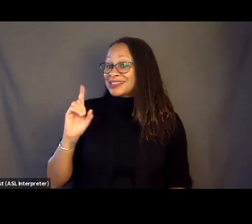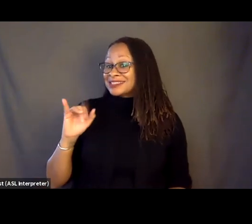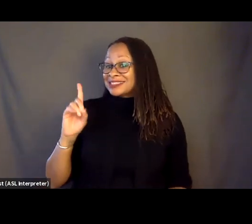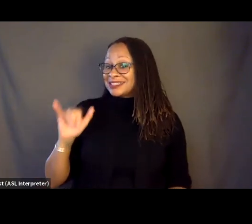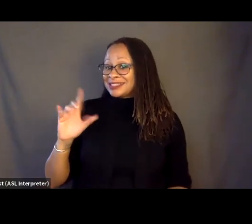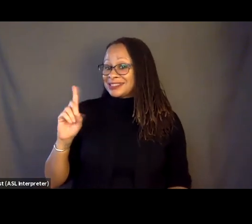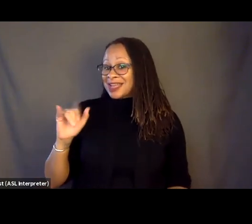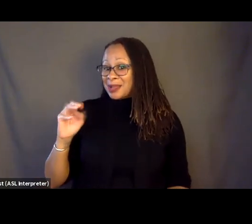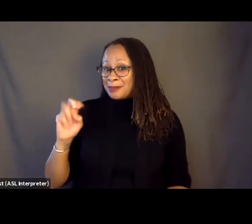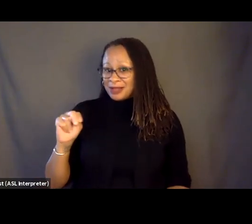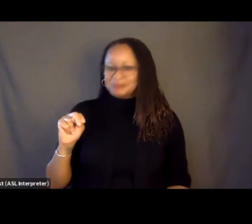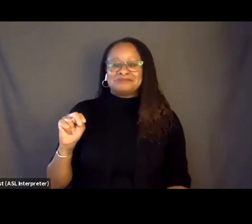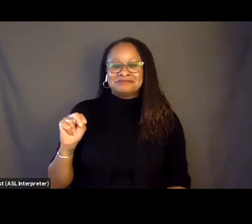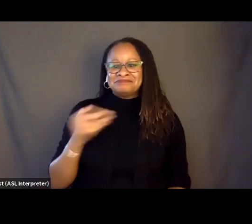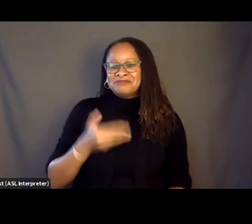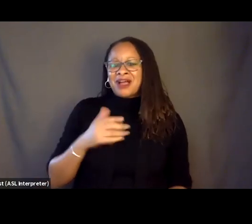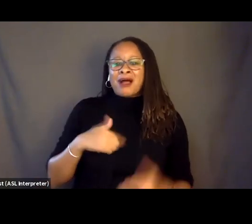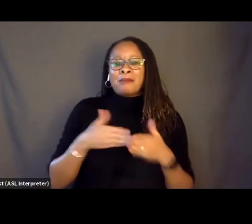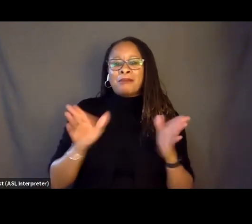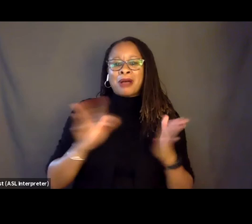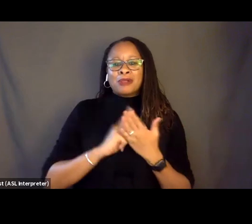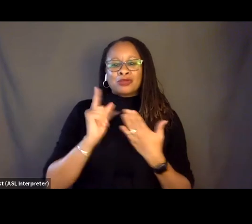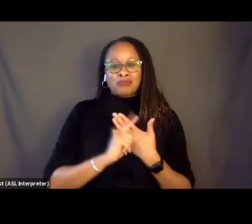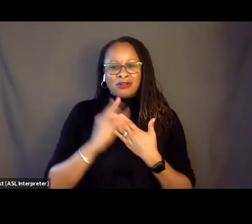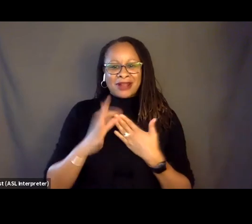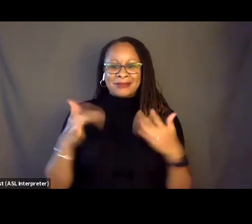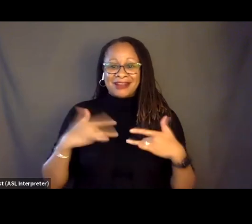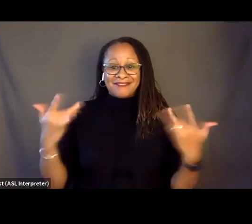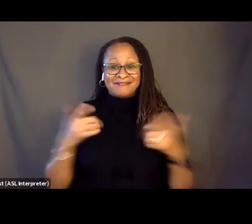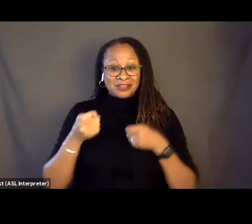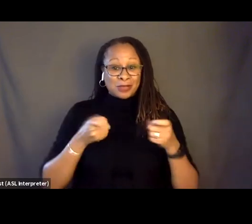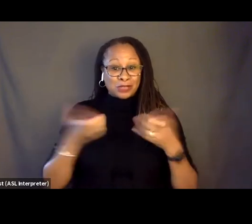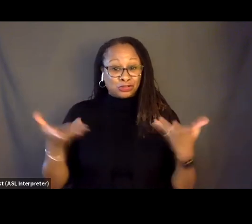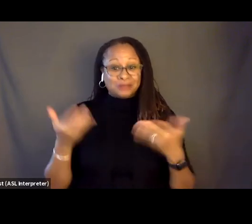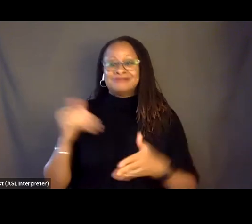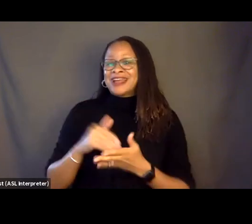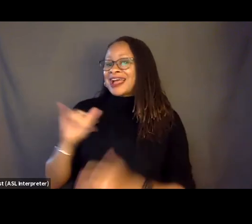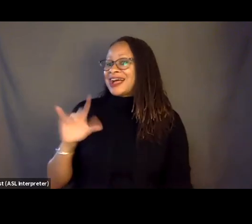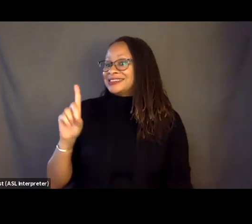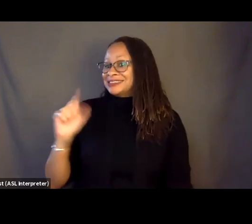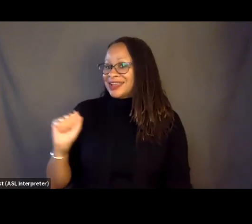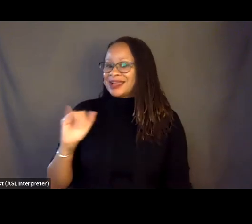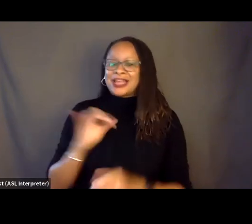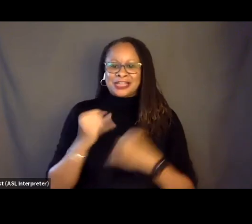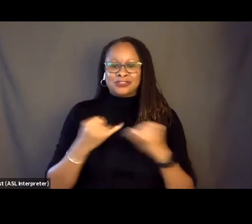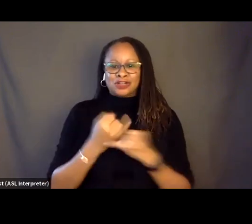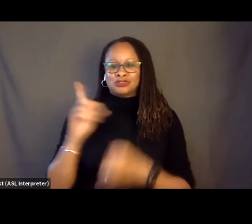I am the Public Programs and Events Manager here at the International Documentary Association.